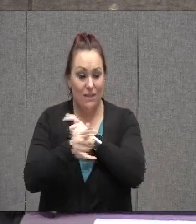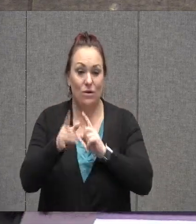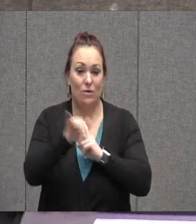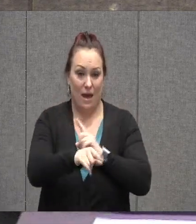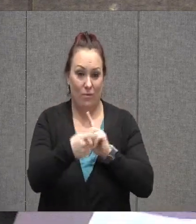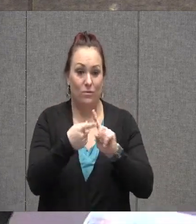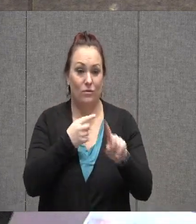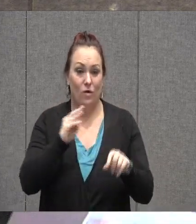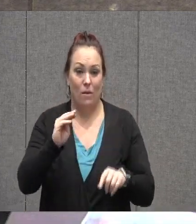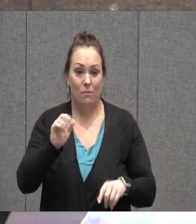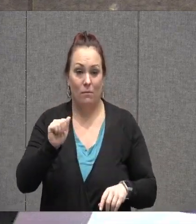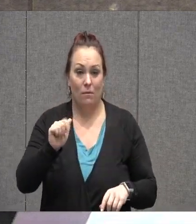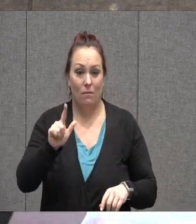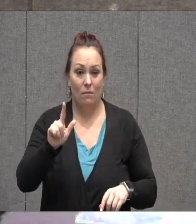All right, now we have another one.